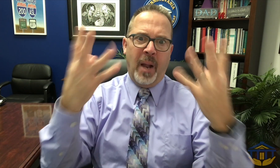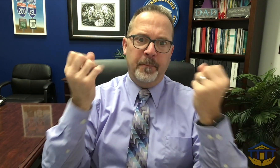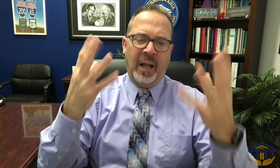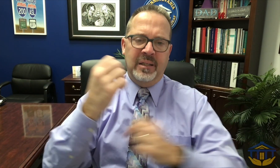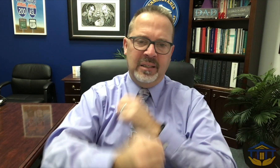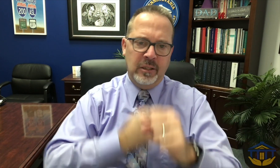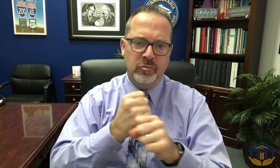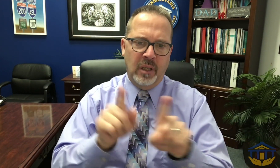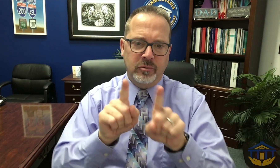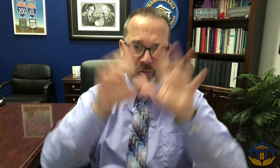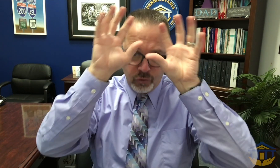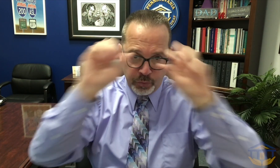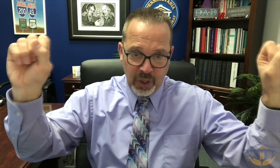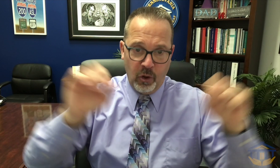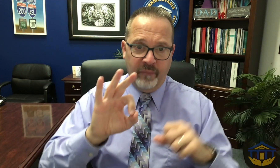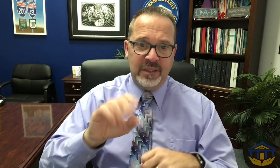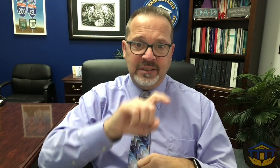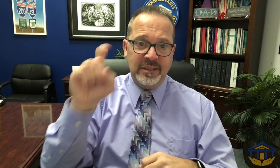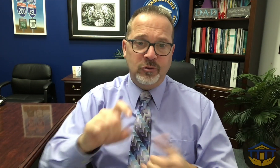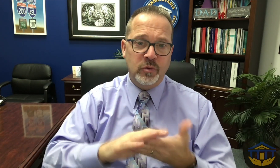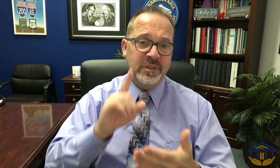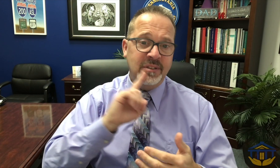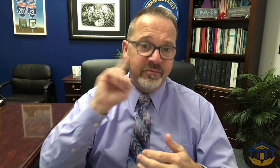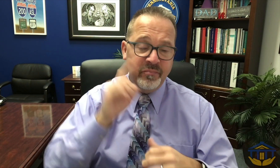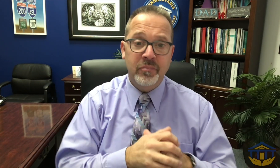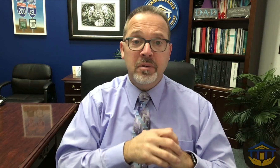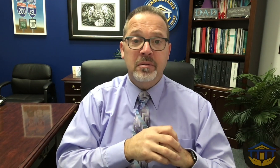retire after many, many years of service as the Superintendent at the Texas School for the Deaf.